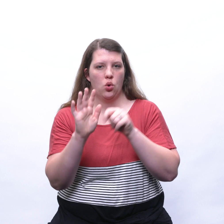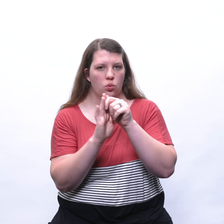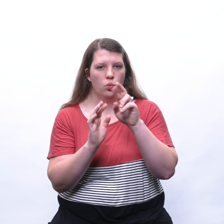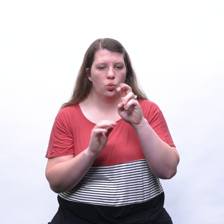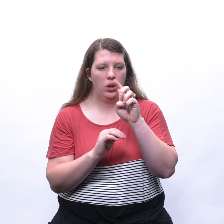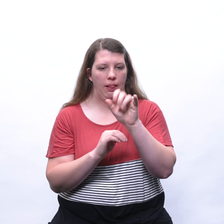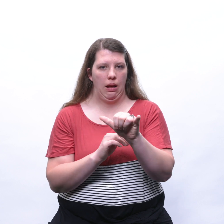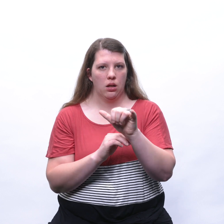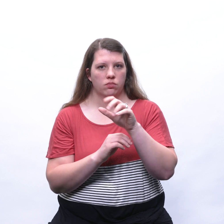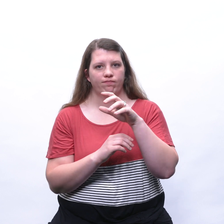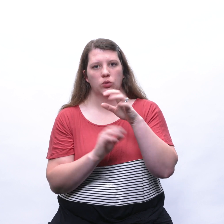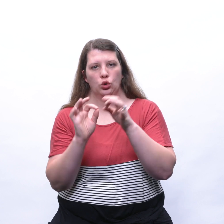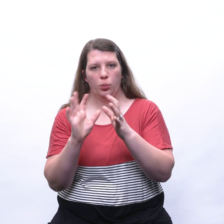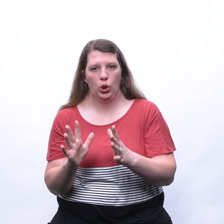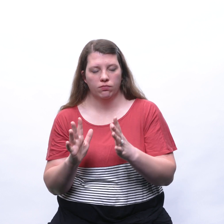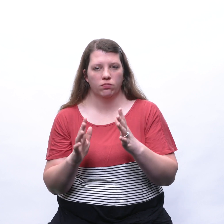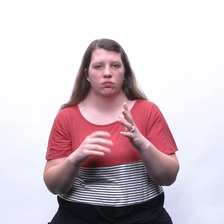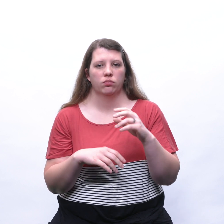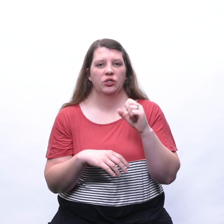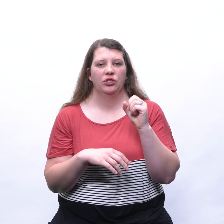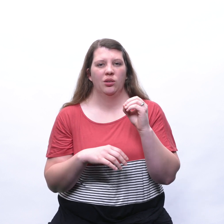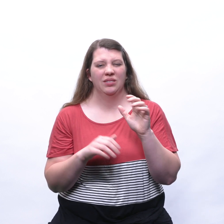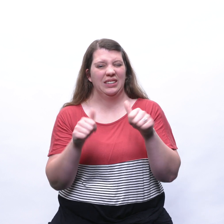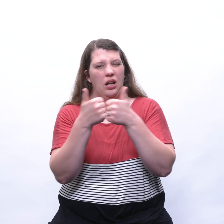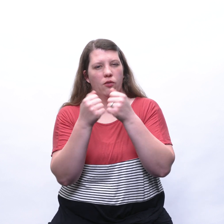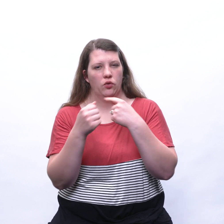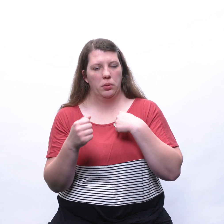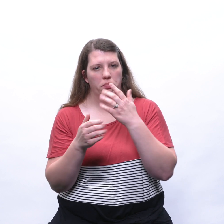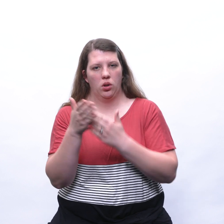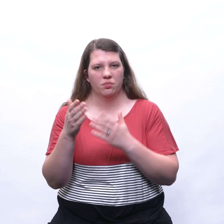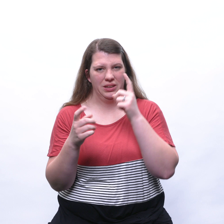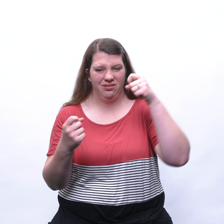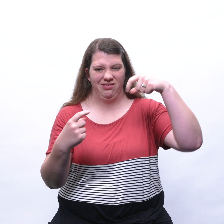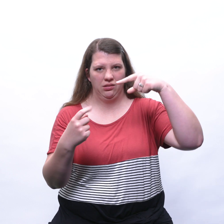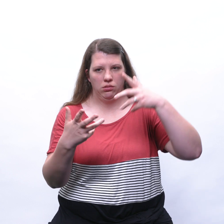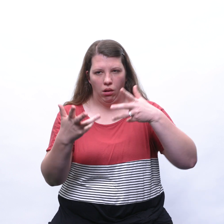They do provide video remote interpreters sometimes, but that's challenging